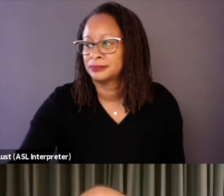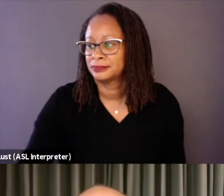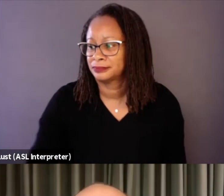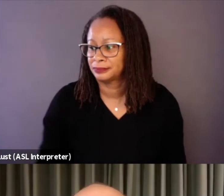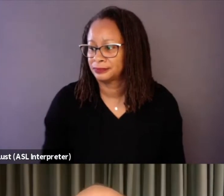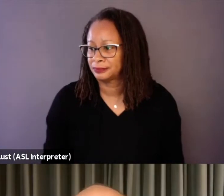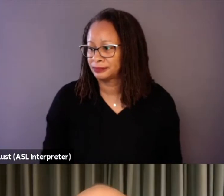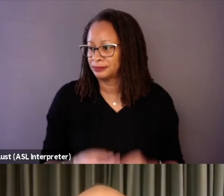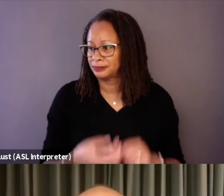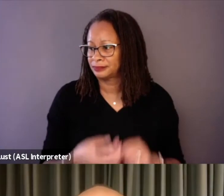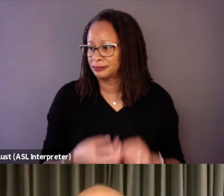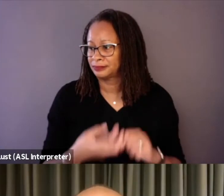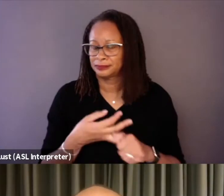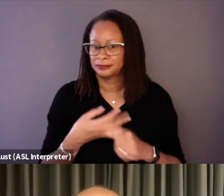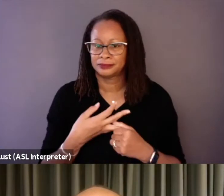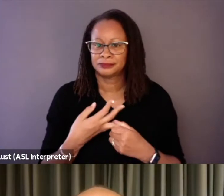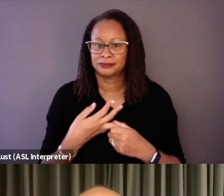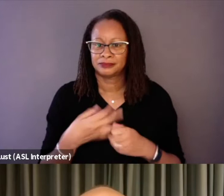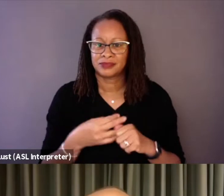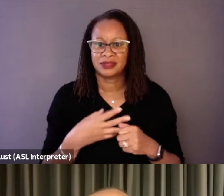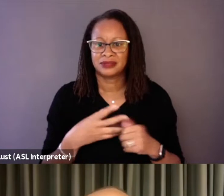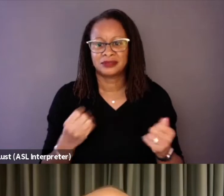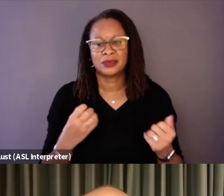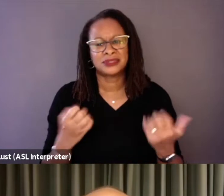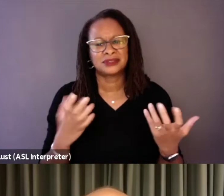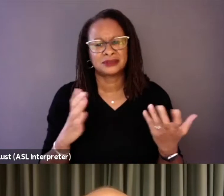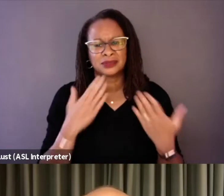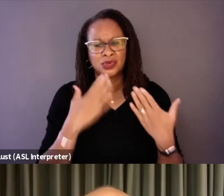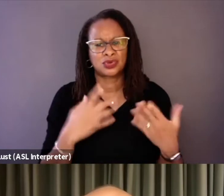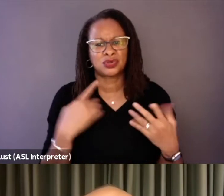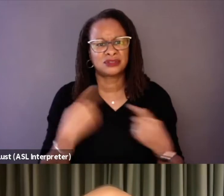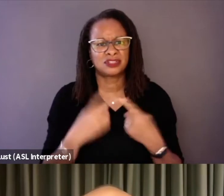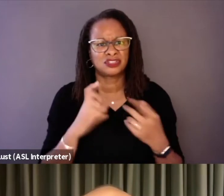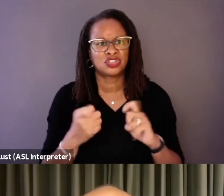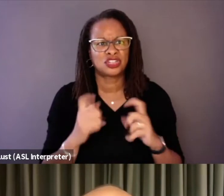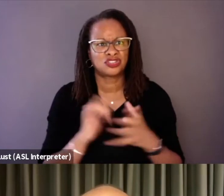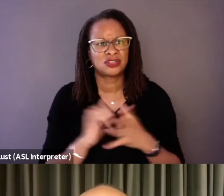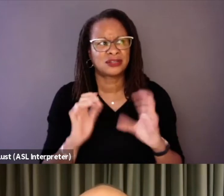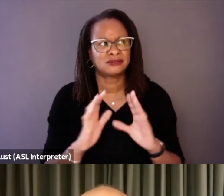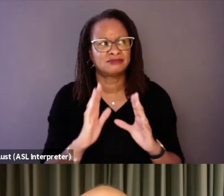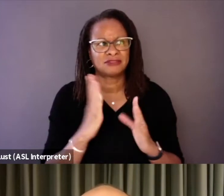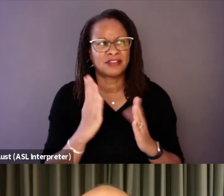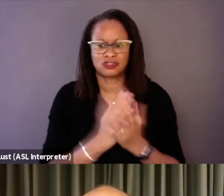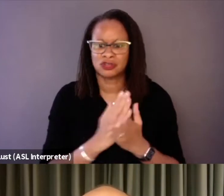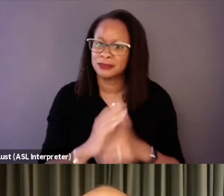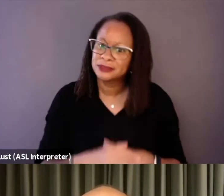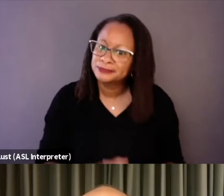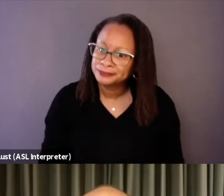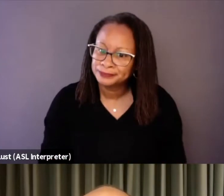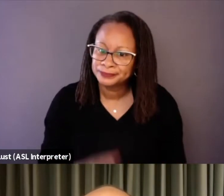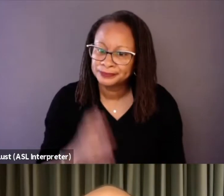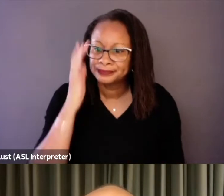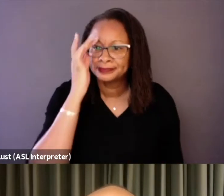which is good until it changes. Right, because funnily enough, I think Randy